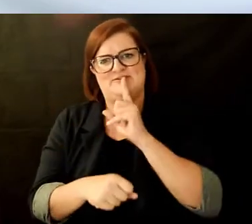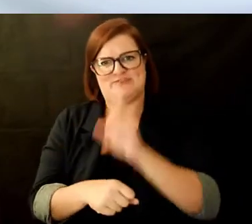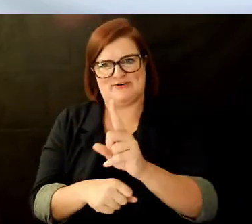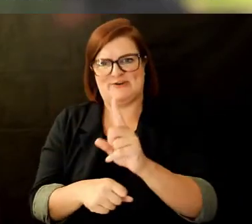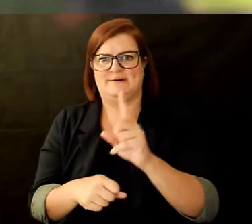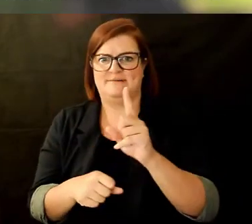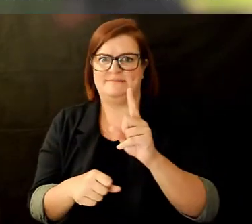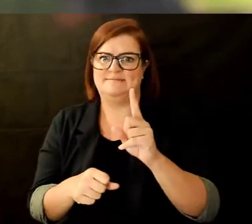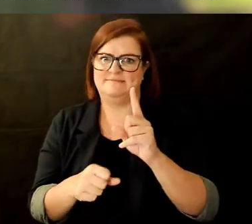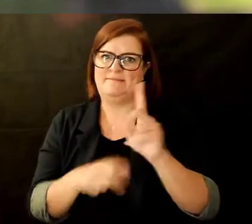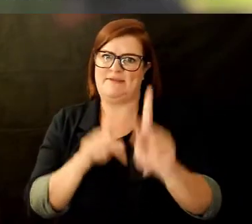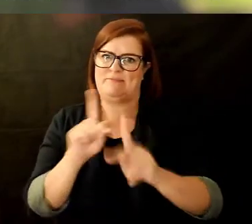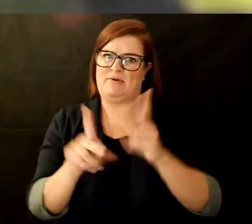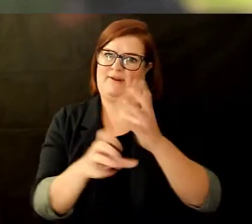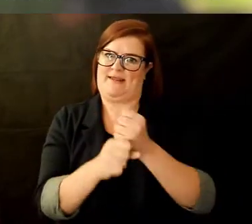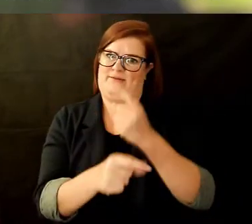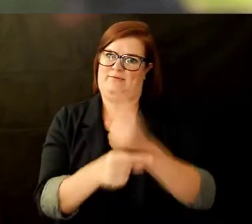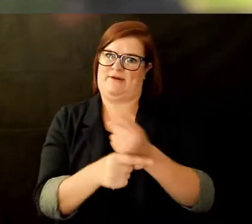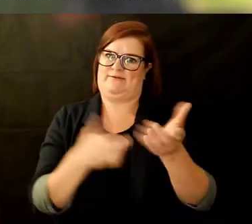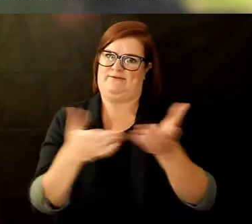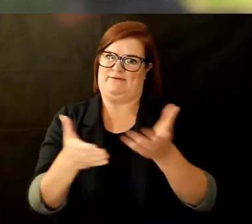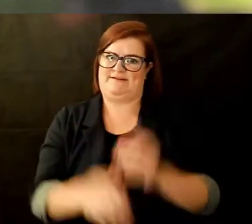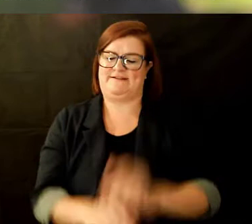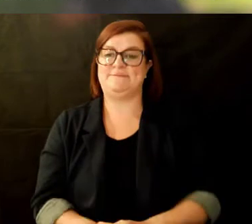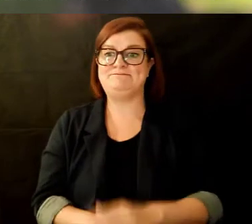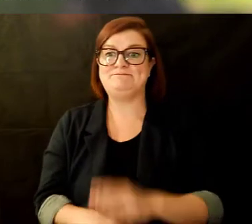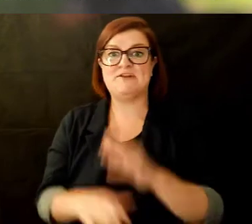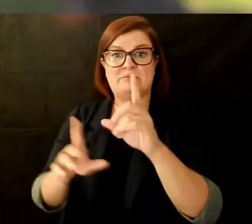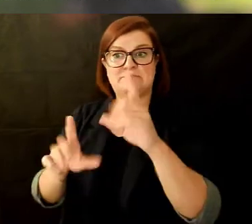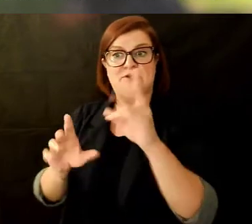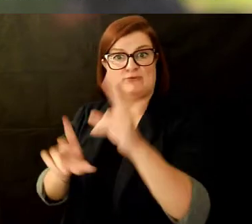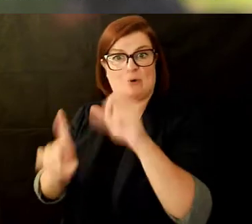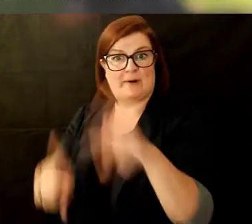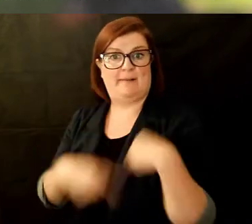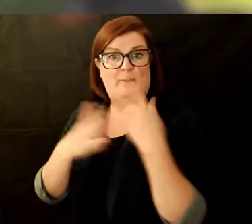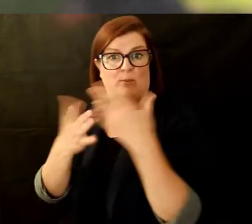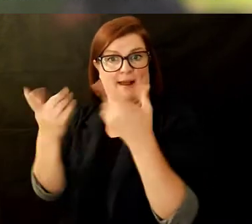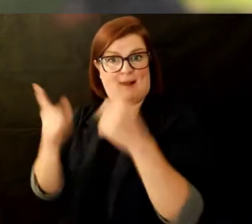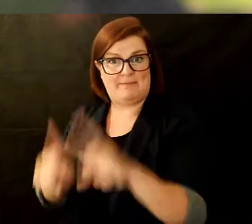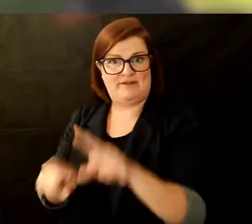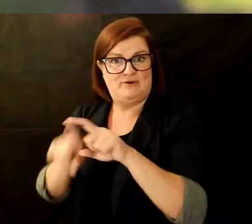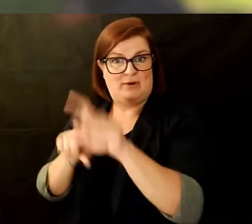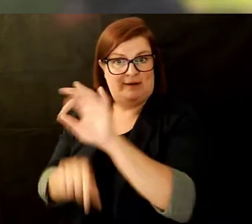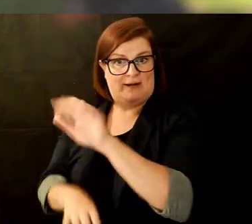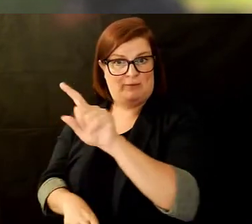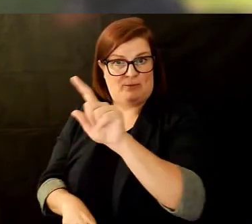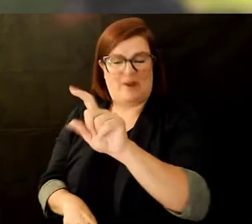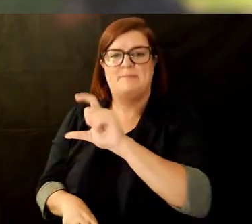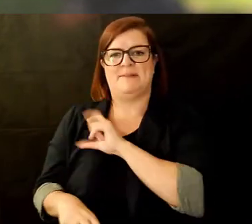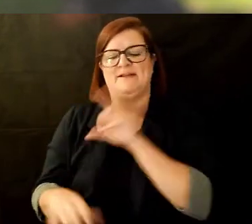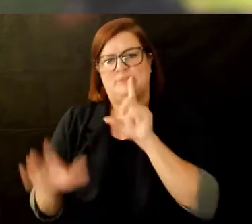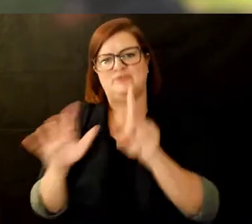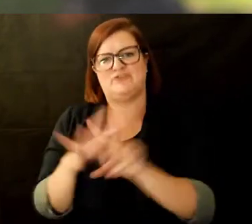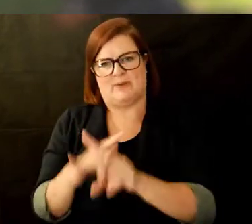So historically, what happens is someone calls 911 and you have one option, and that is police responding to that call.